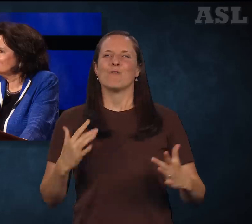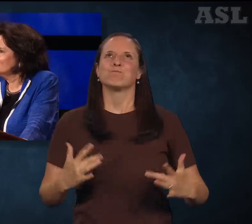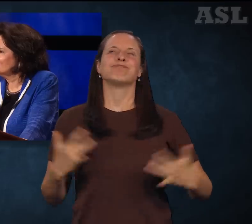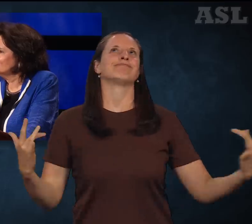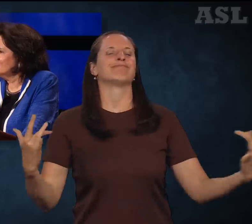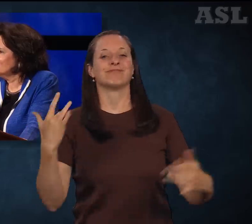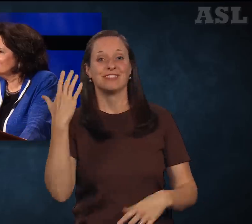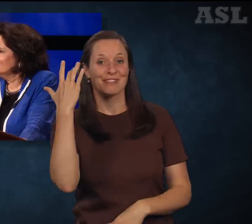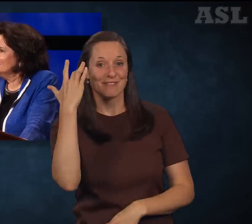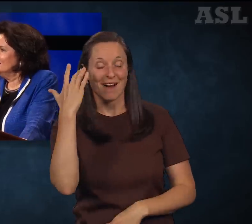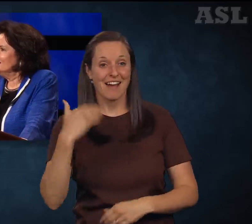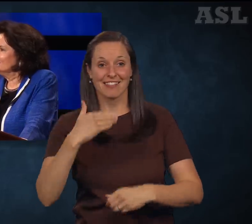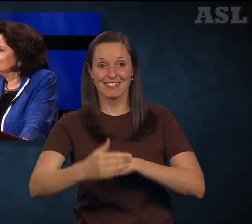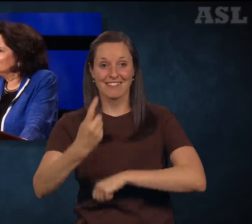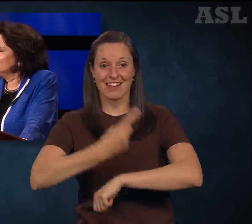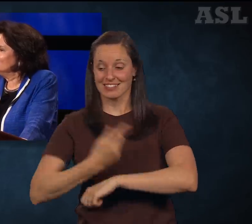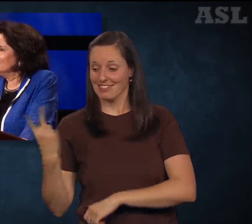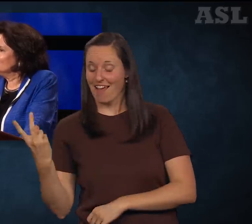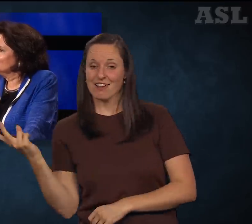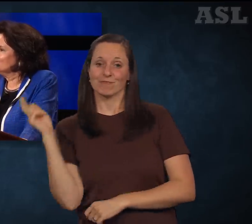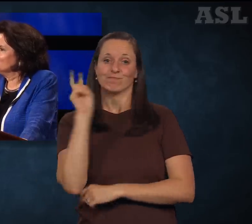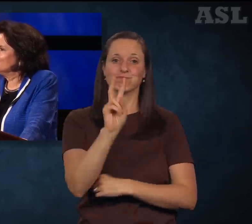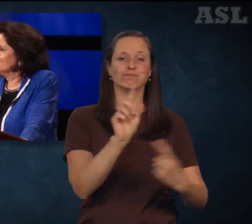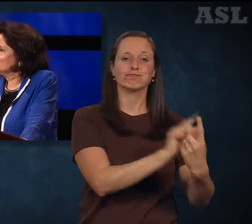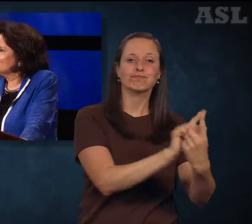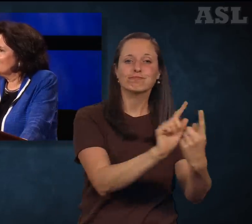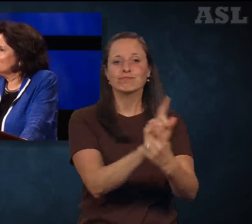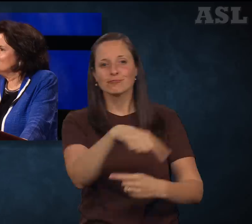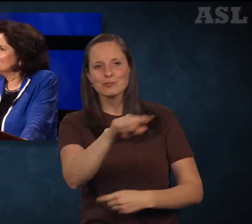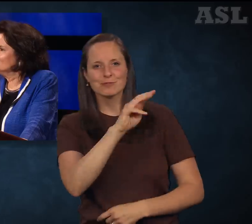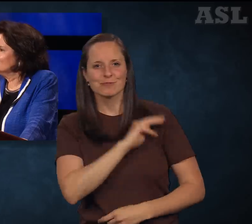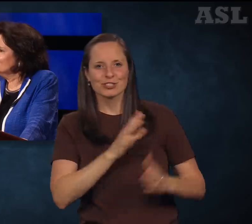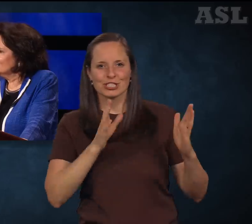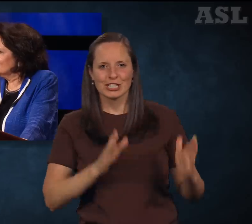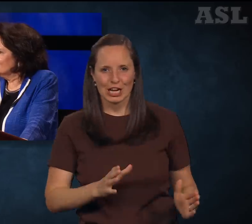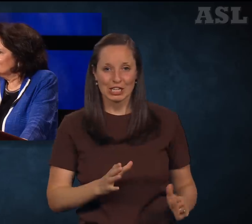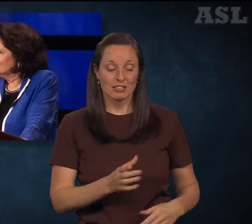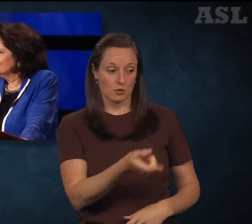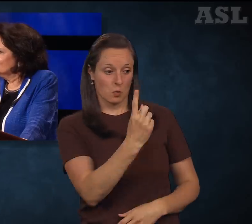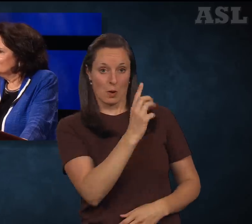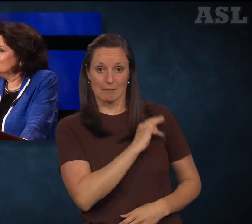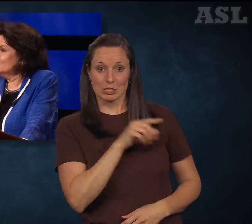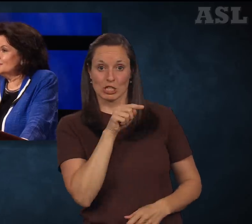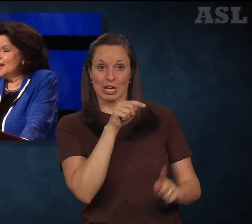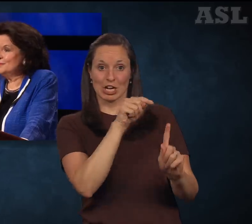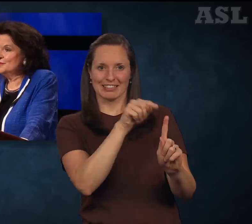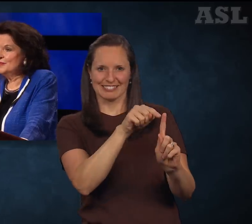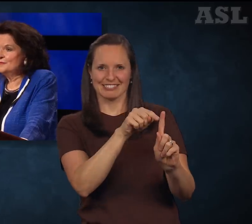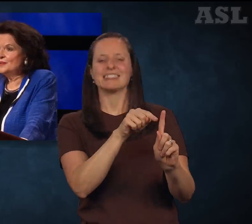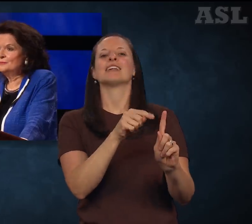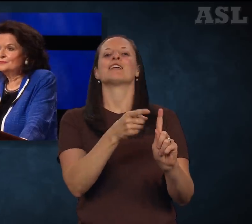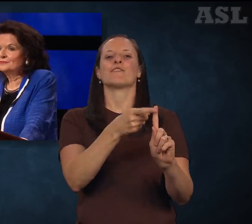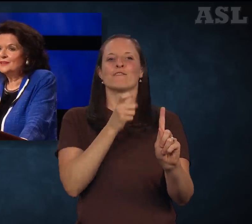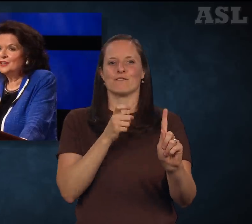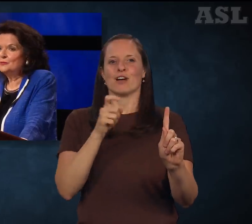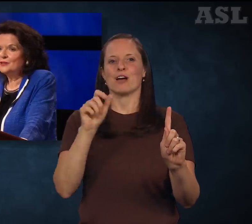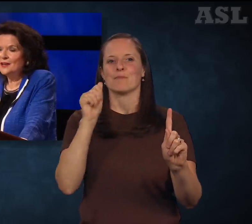MY HUSBAND AND I MET THEIR MISSIONARIES THE NEXT DAY,